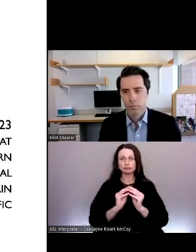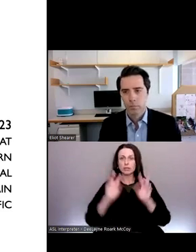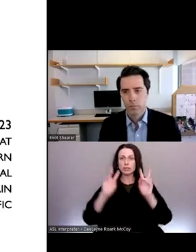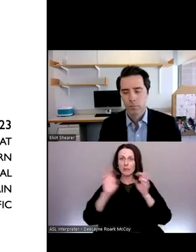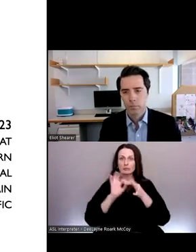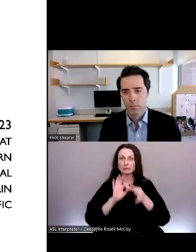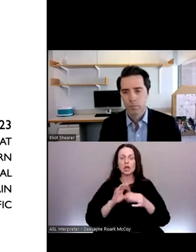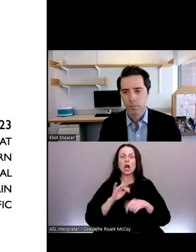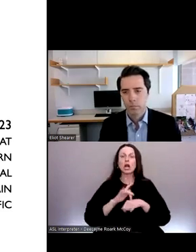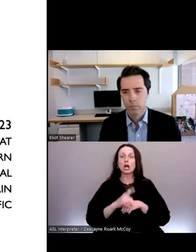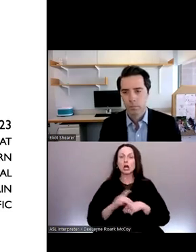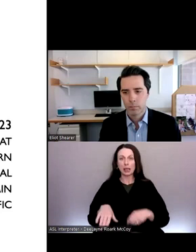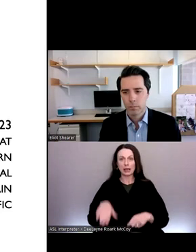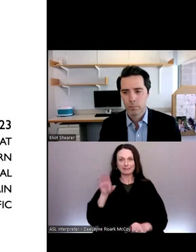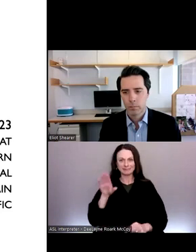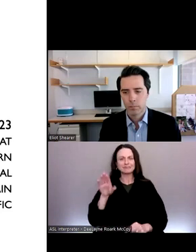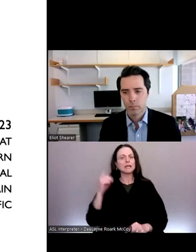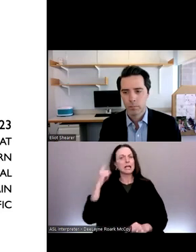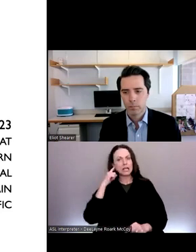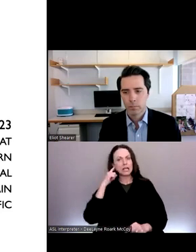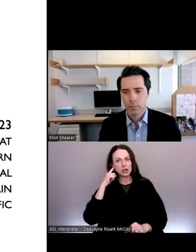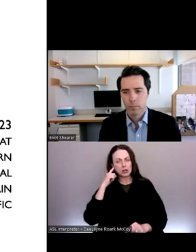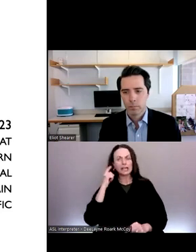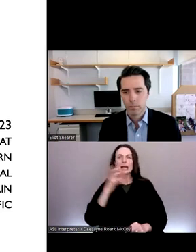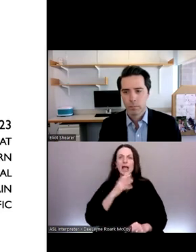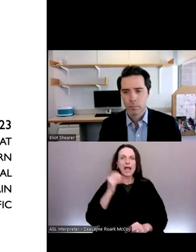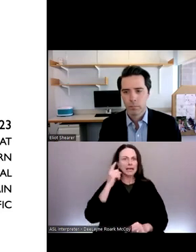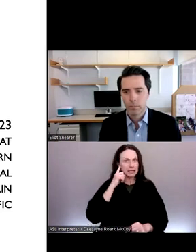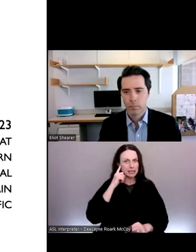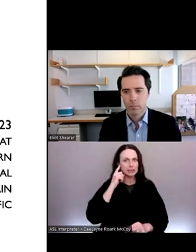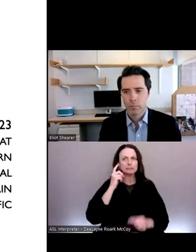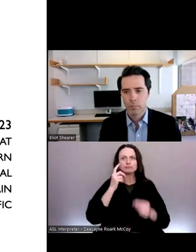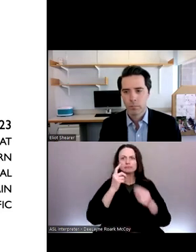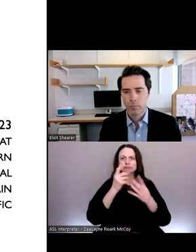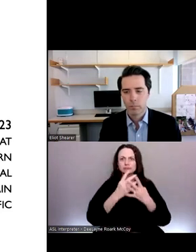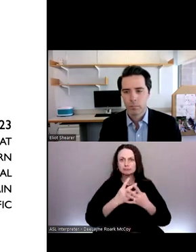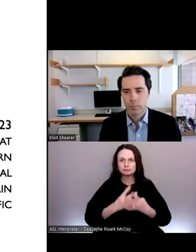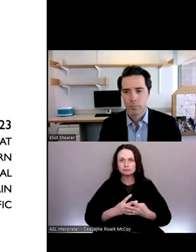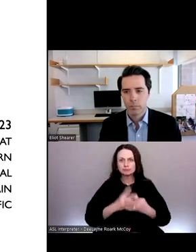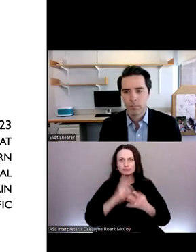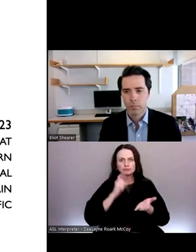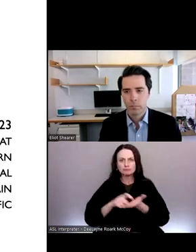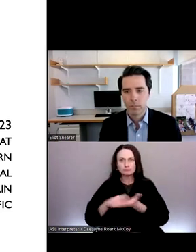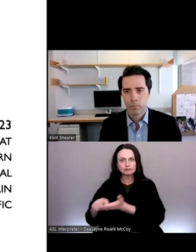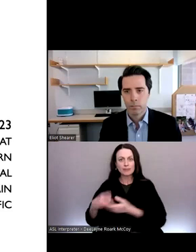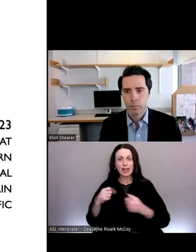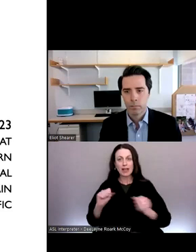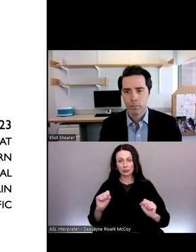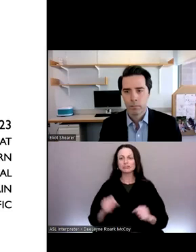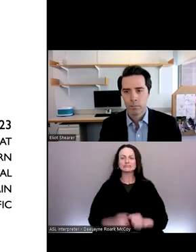Childhood hearing and hearing detection